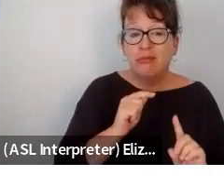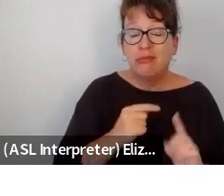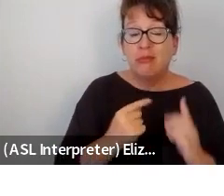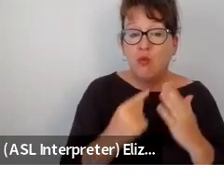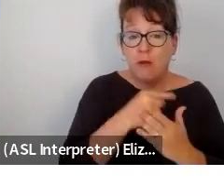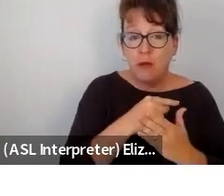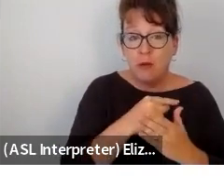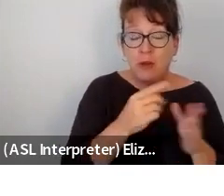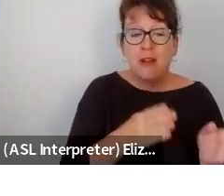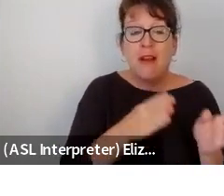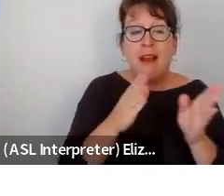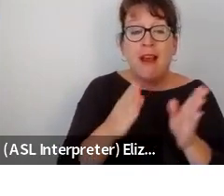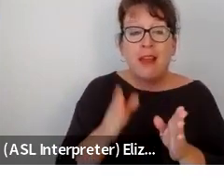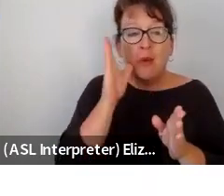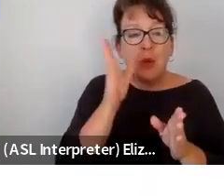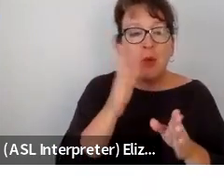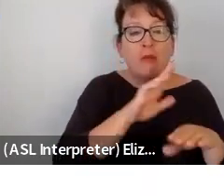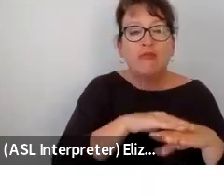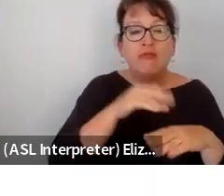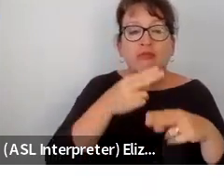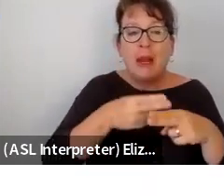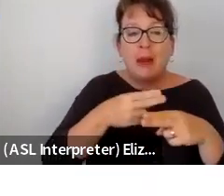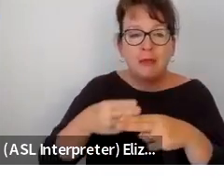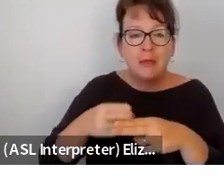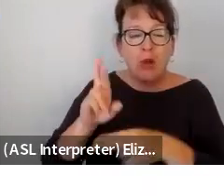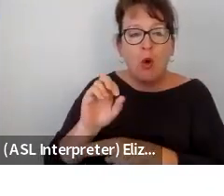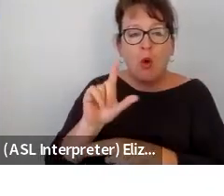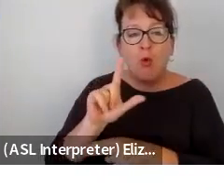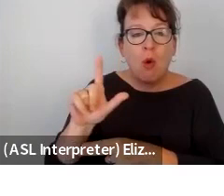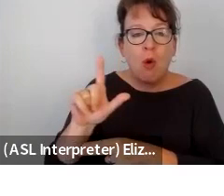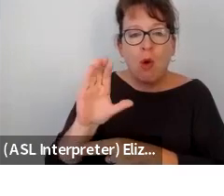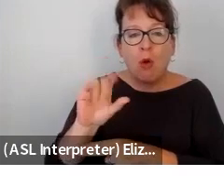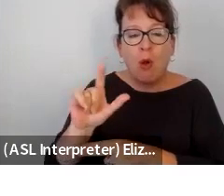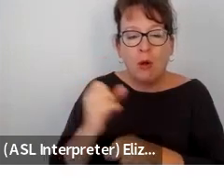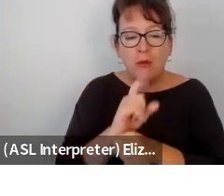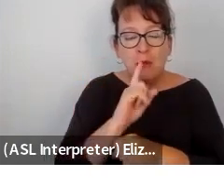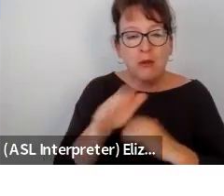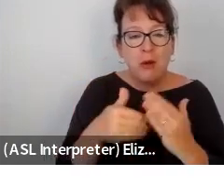across the federal family on opportunities to modernize, decarbonize, and clean the air around